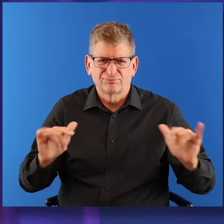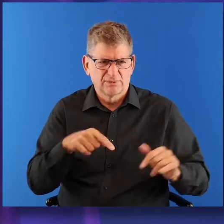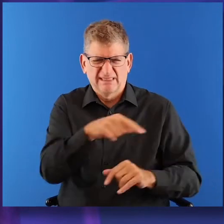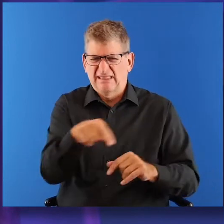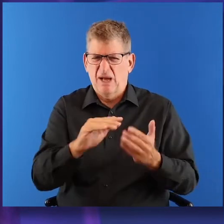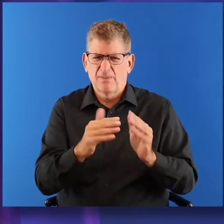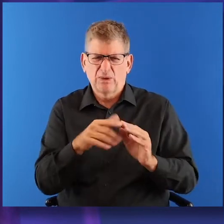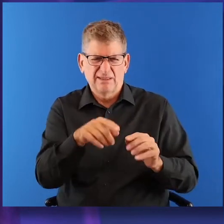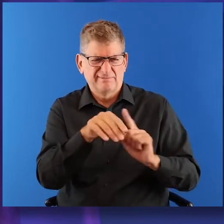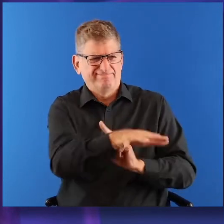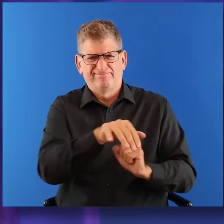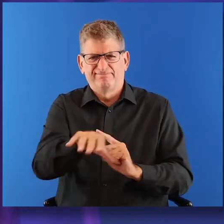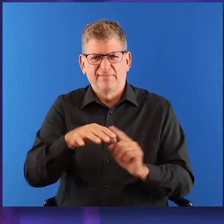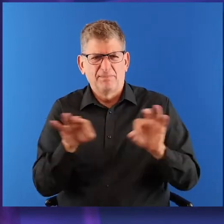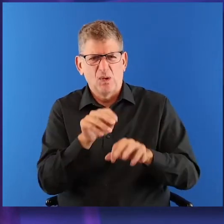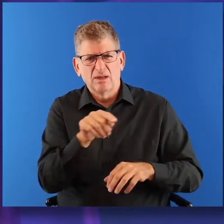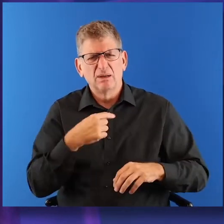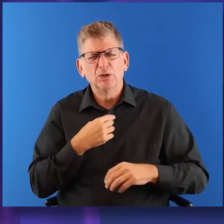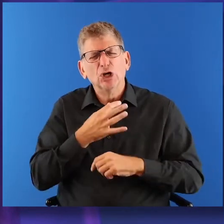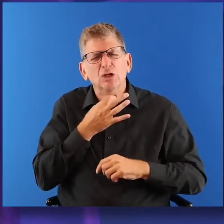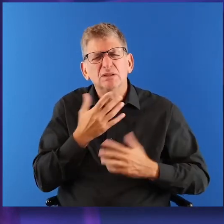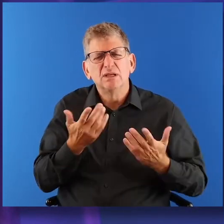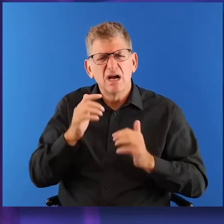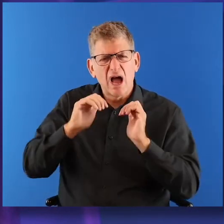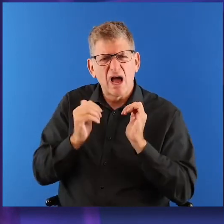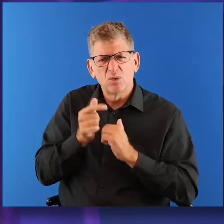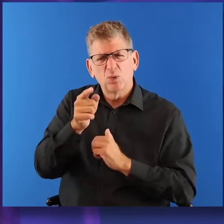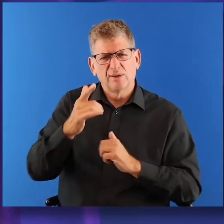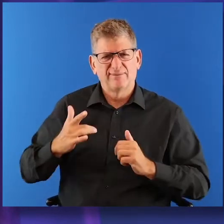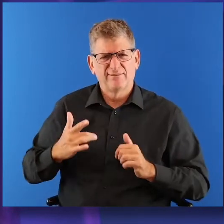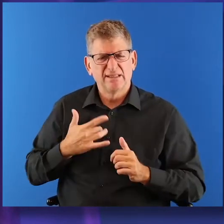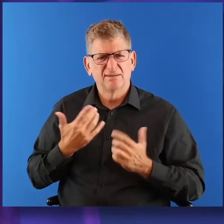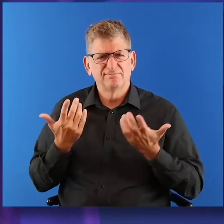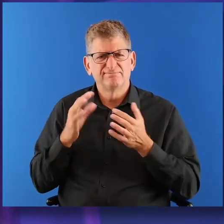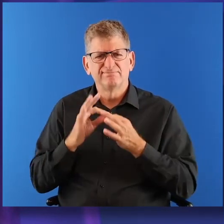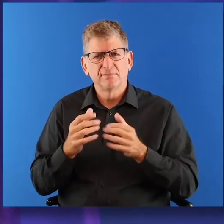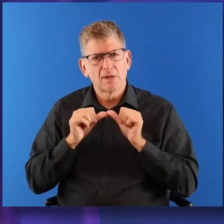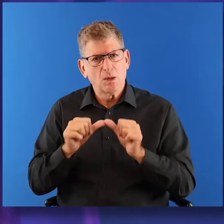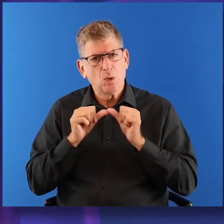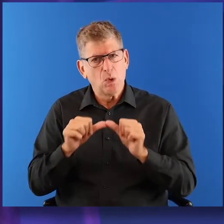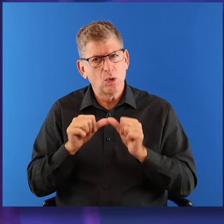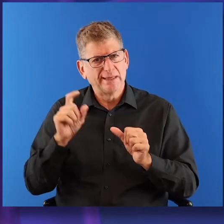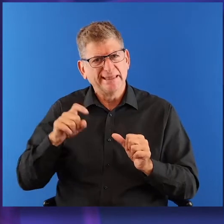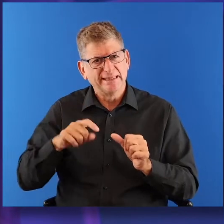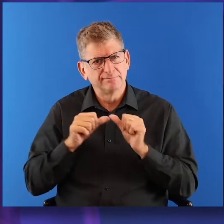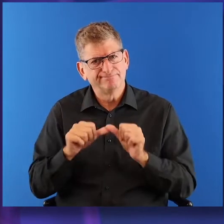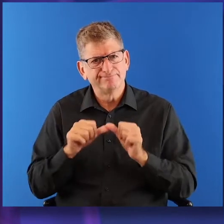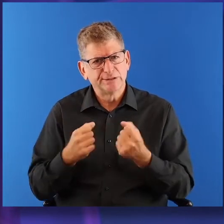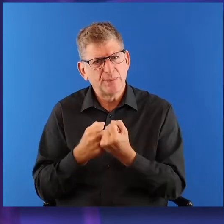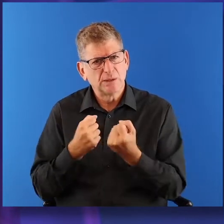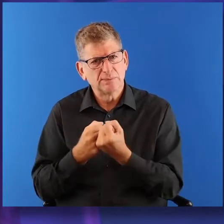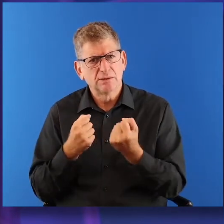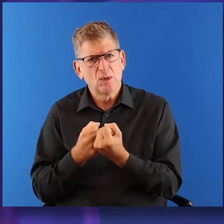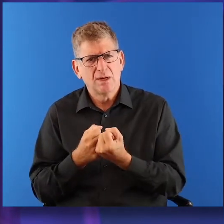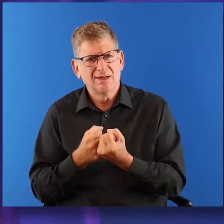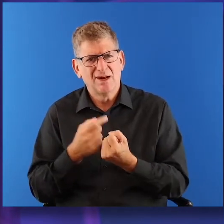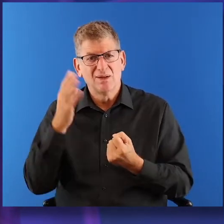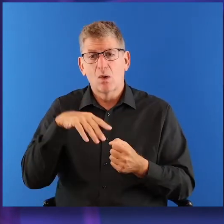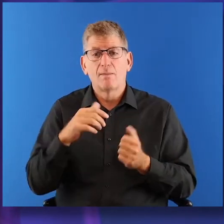I'm curious how you feel about the need for ongoing support, knowing that I've in most cases we don't